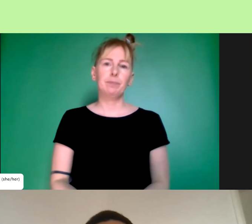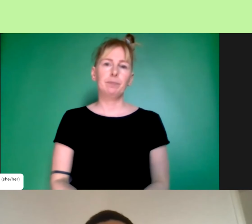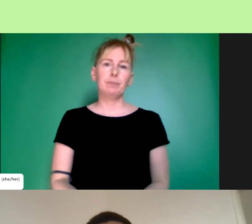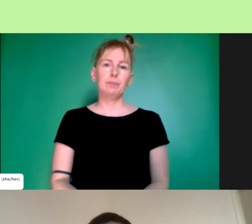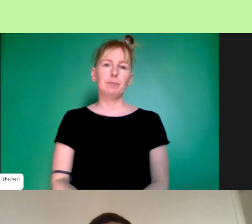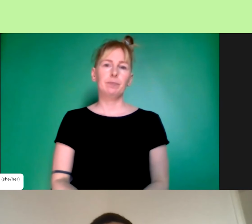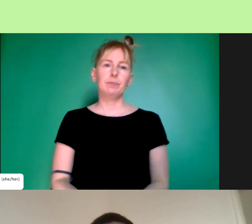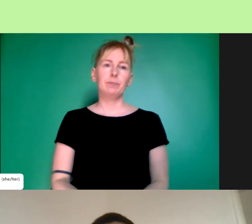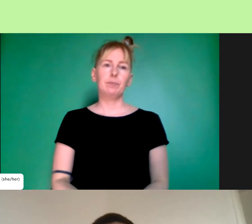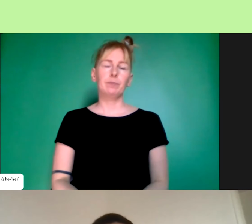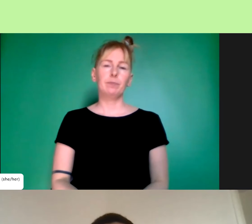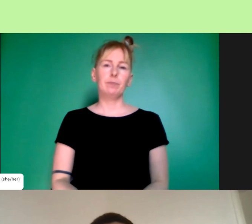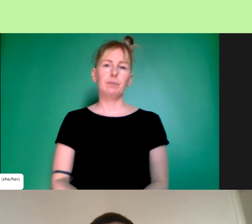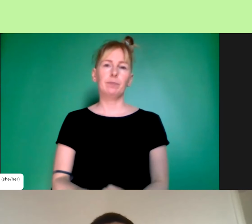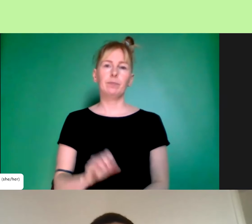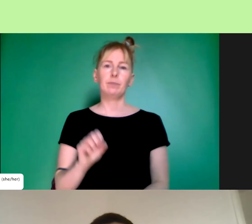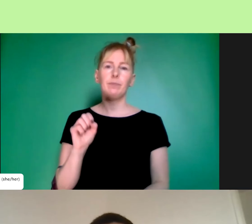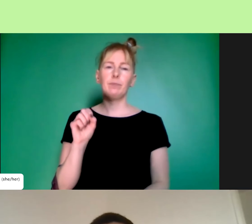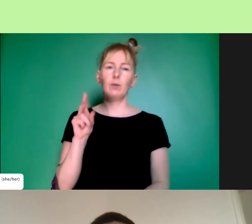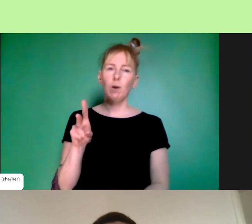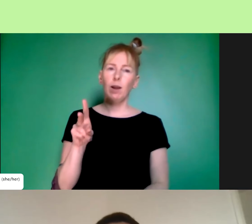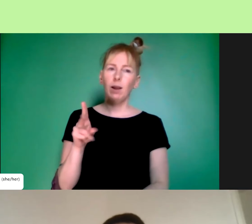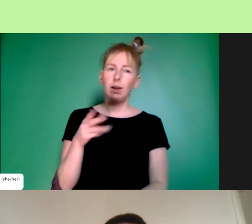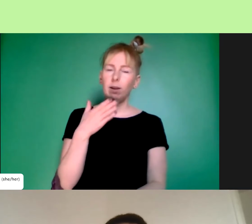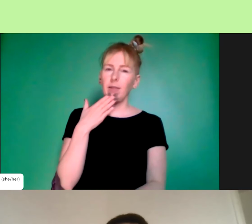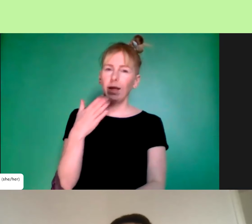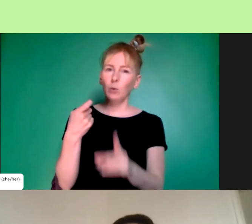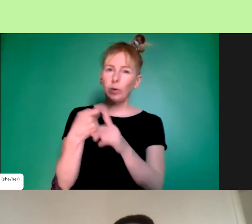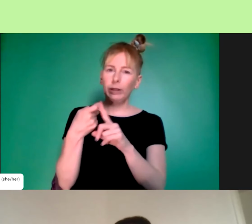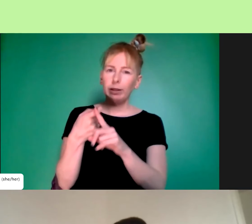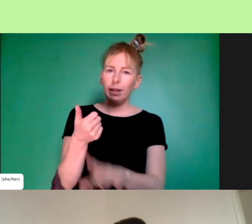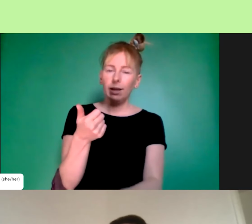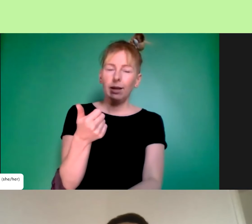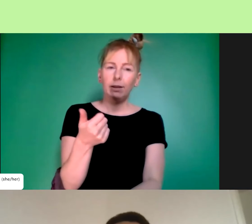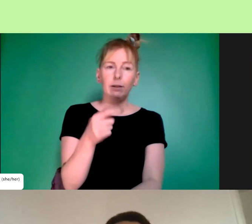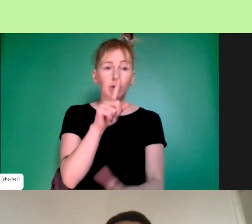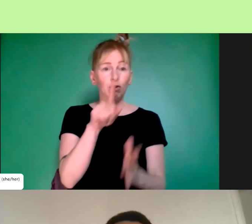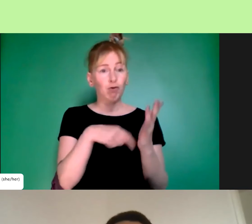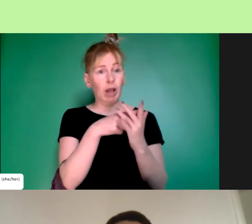Okay, thanks, Khanyisile. Jack do you want to take those questions - or?